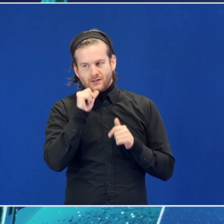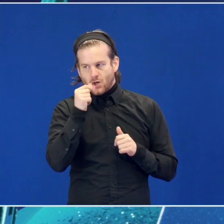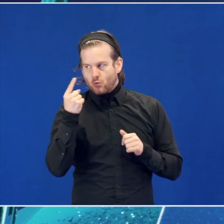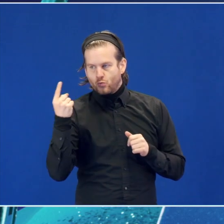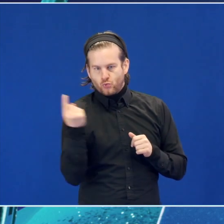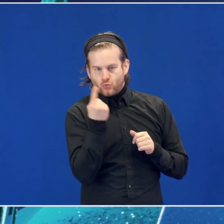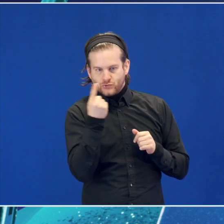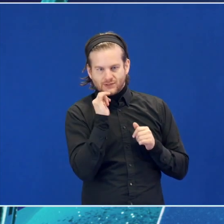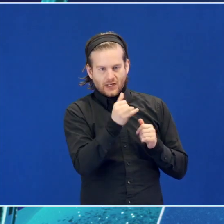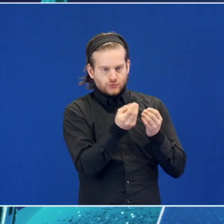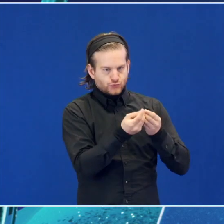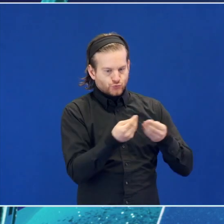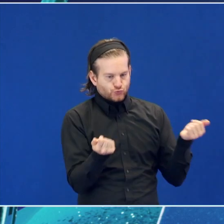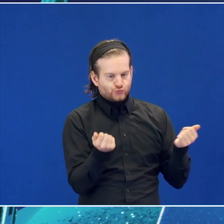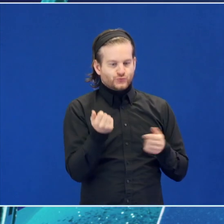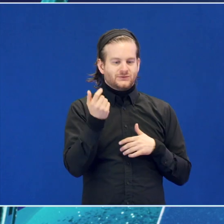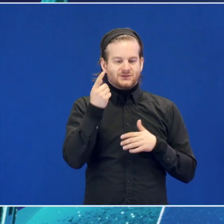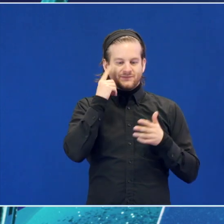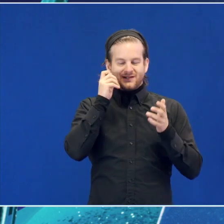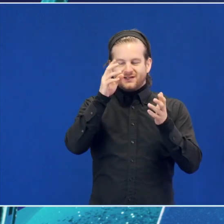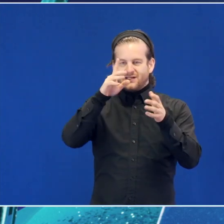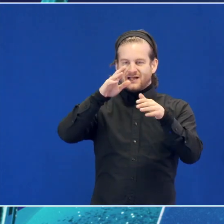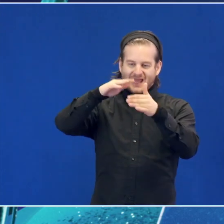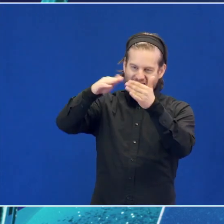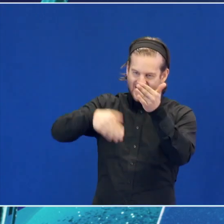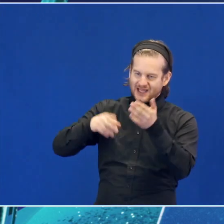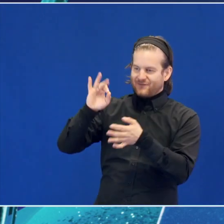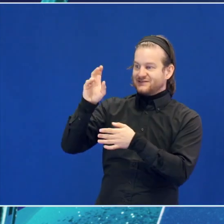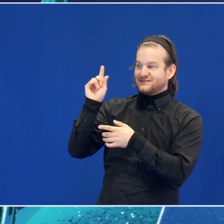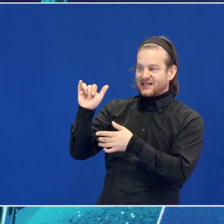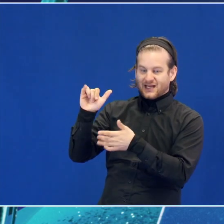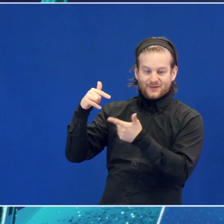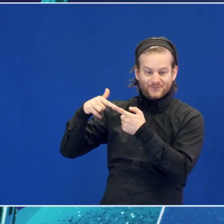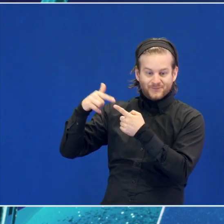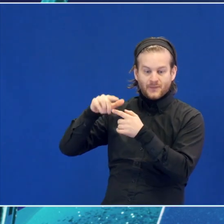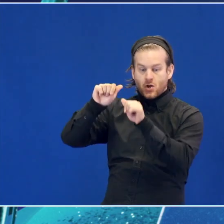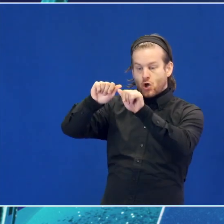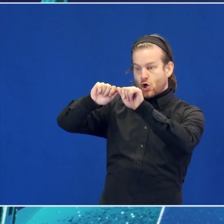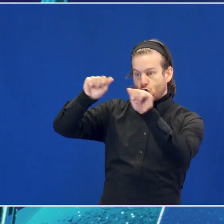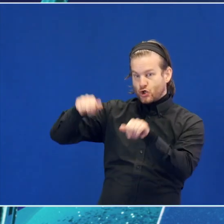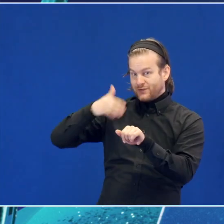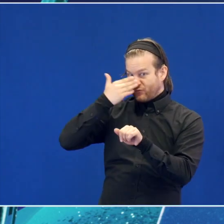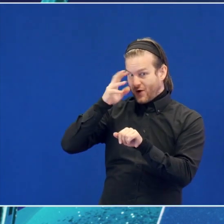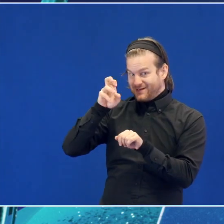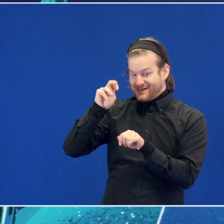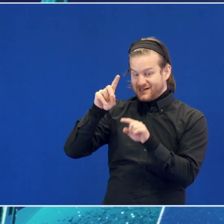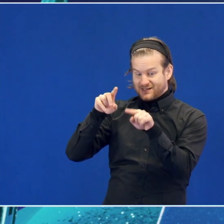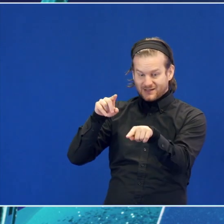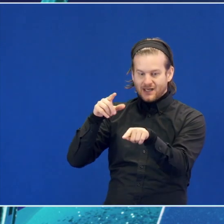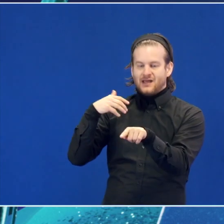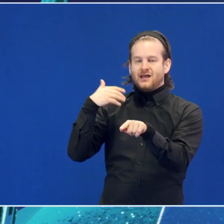in these large development teams need to be the ones to actually integrate these sorts of technologies